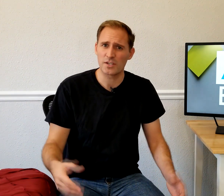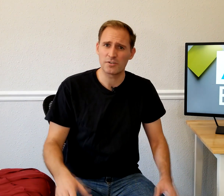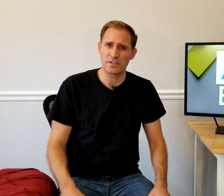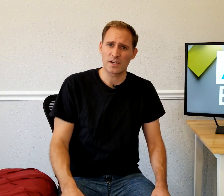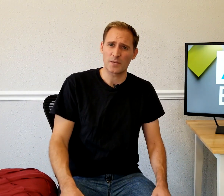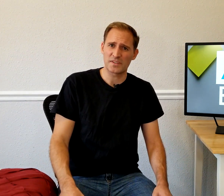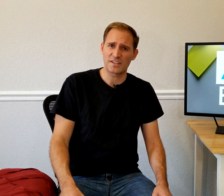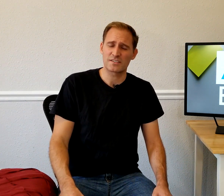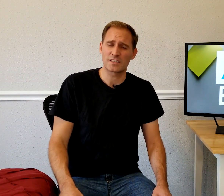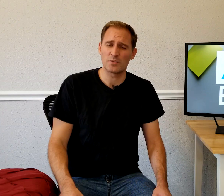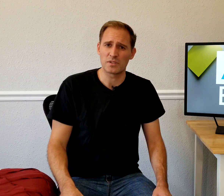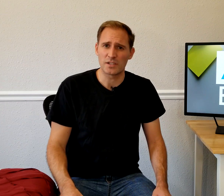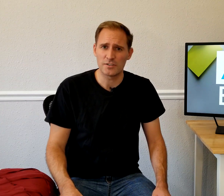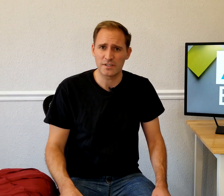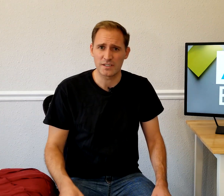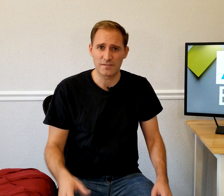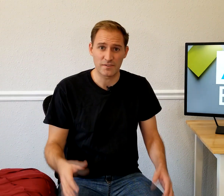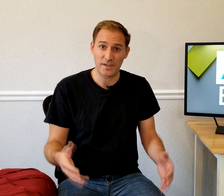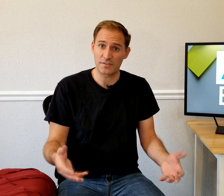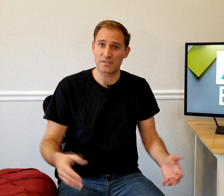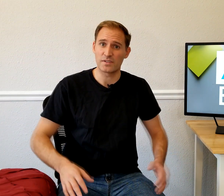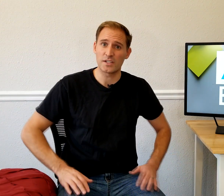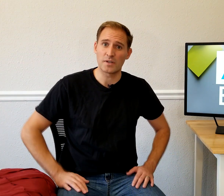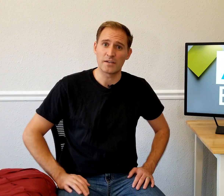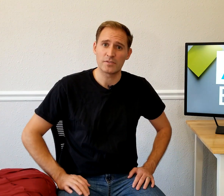know in the comment section down below and if you found this video helpful